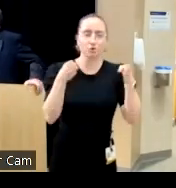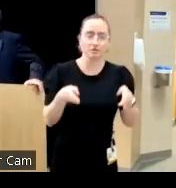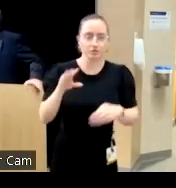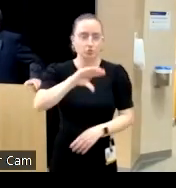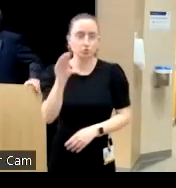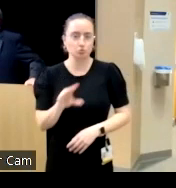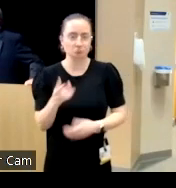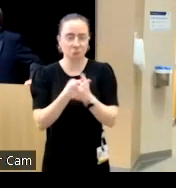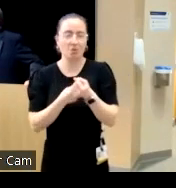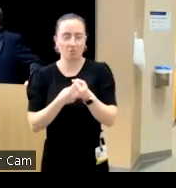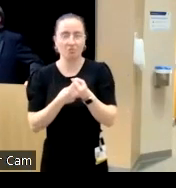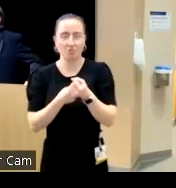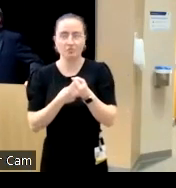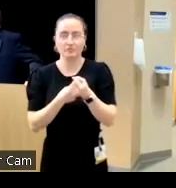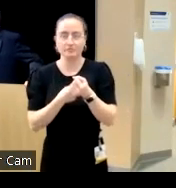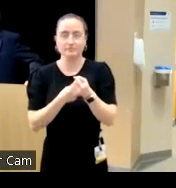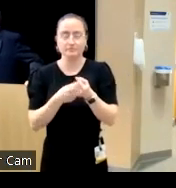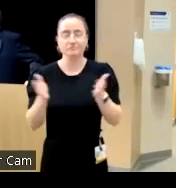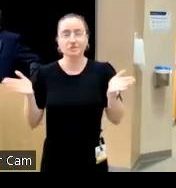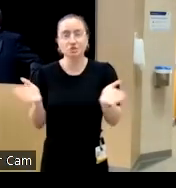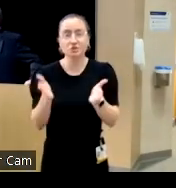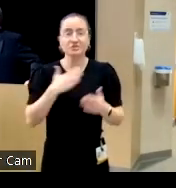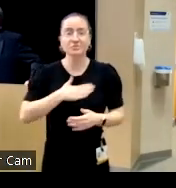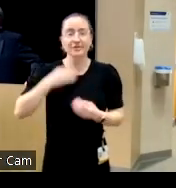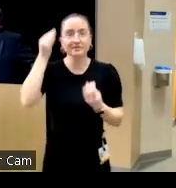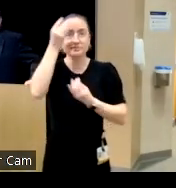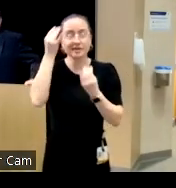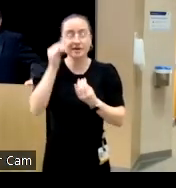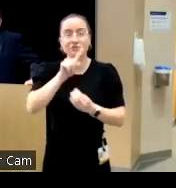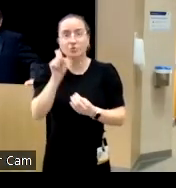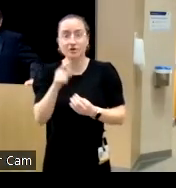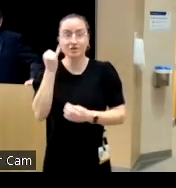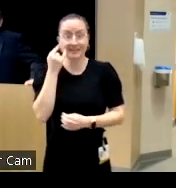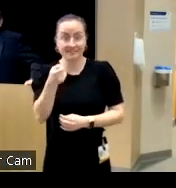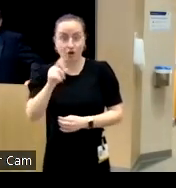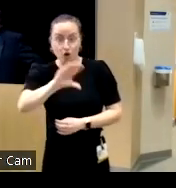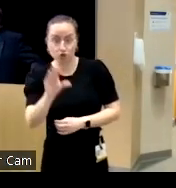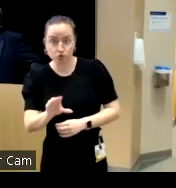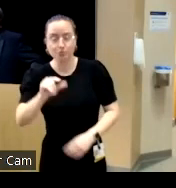going to encourage you to be thinking of your questions and putting them into the Q a box as